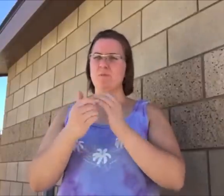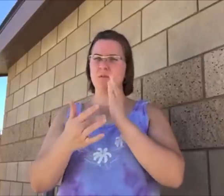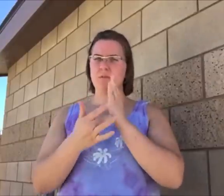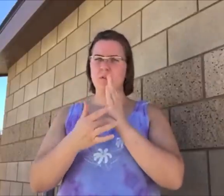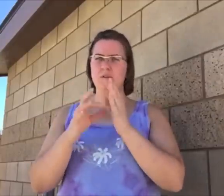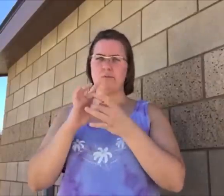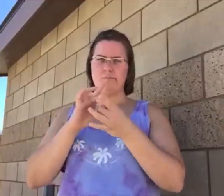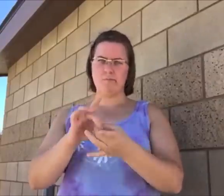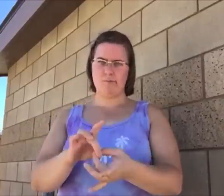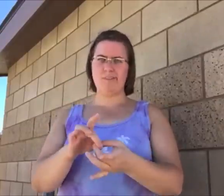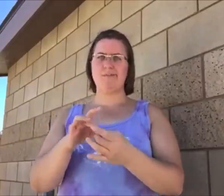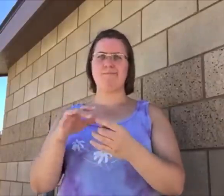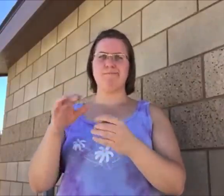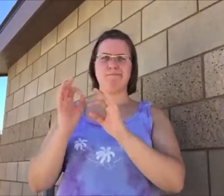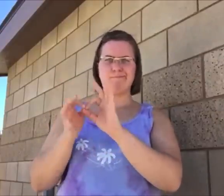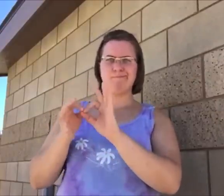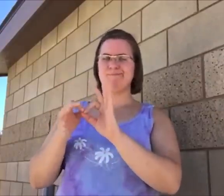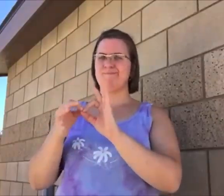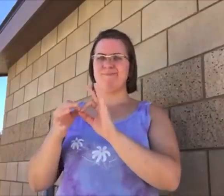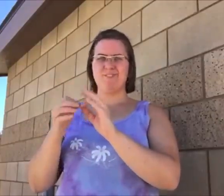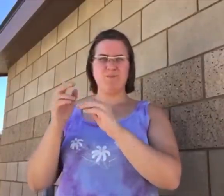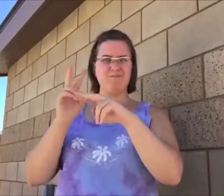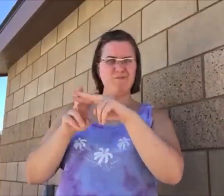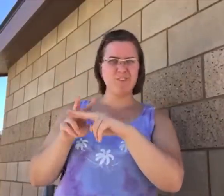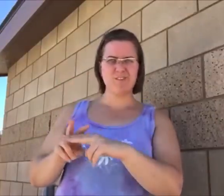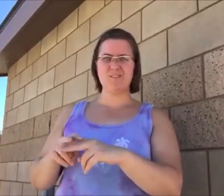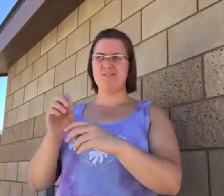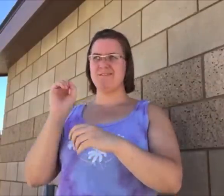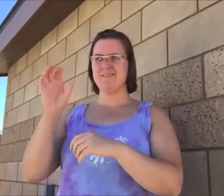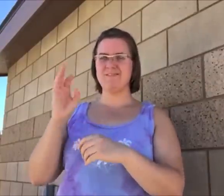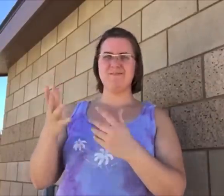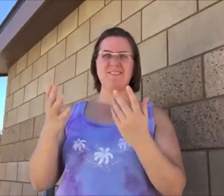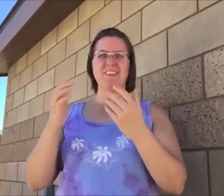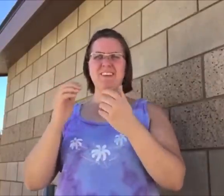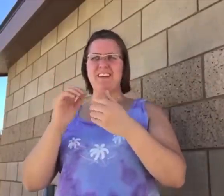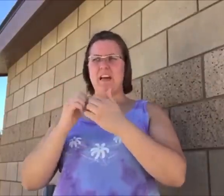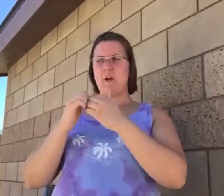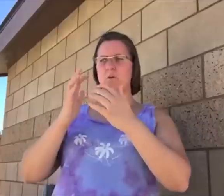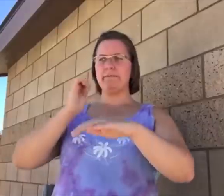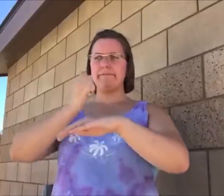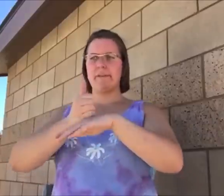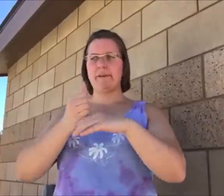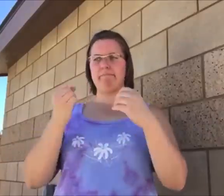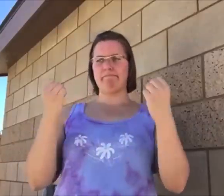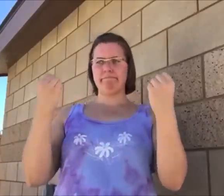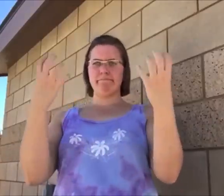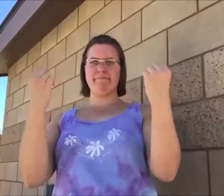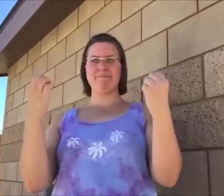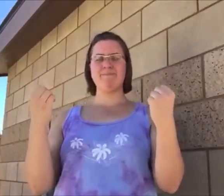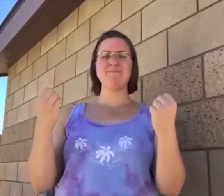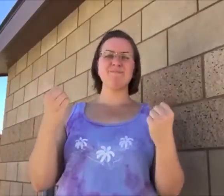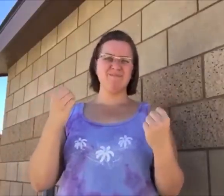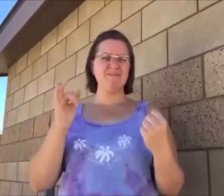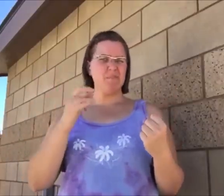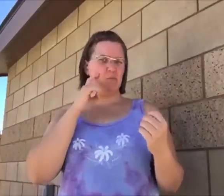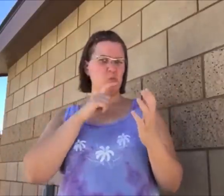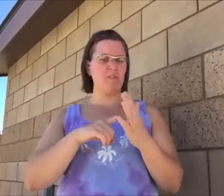with producing the technical terms and concepts in ASL.